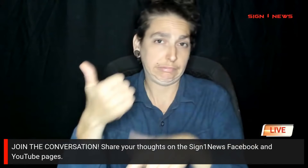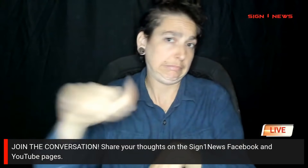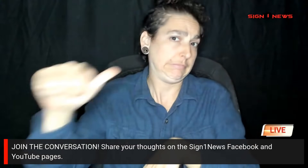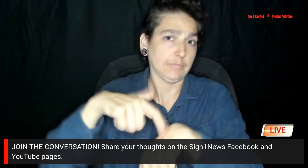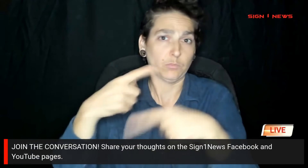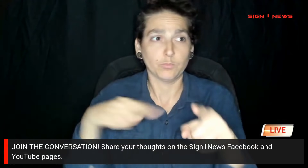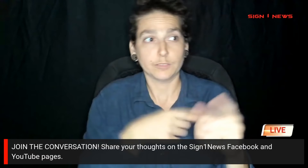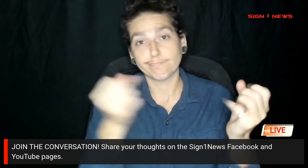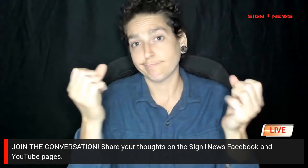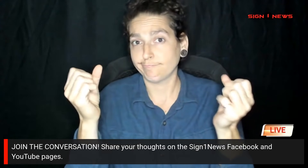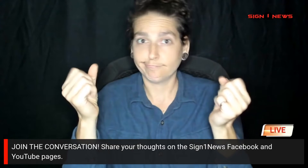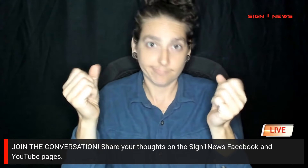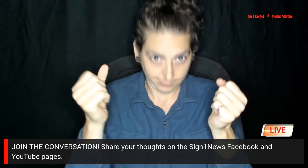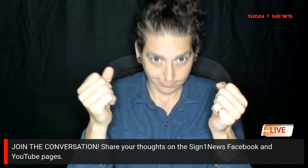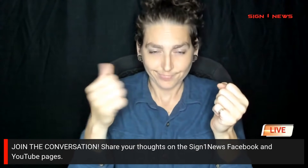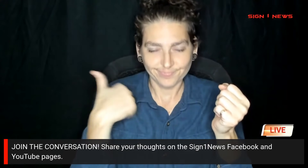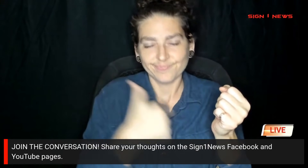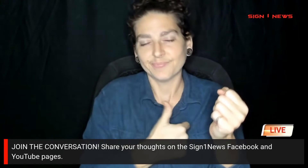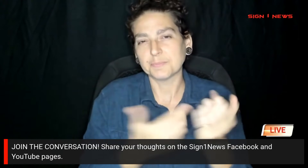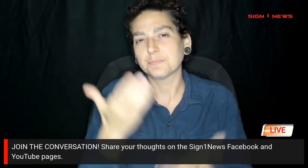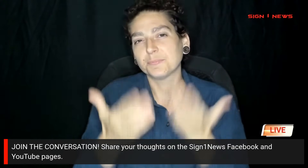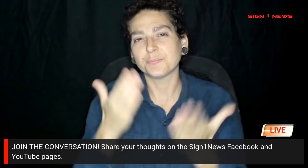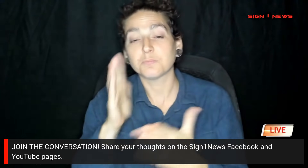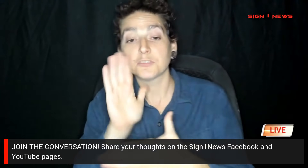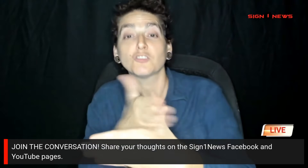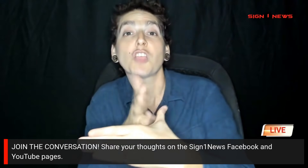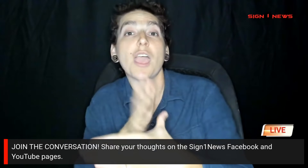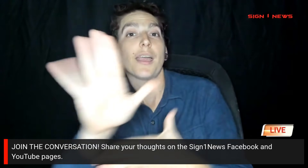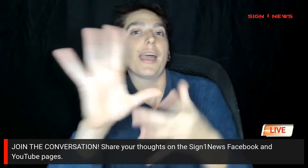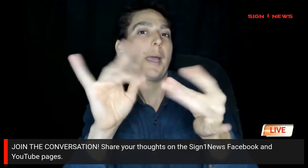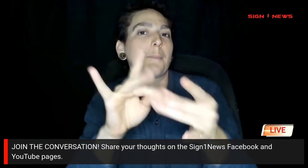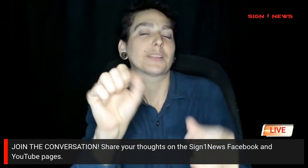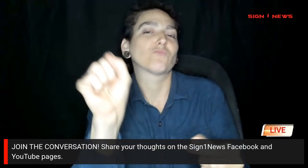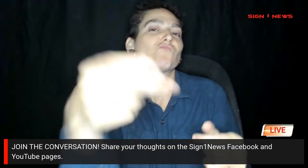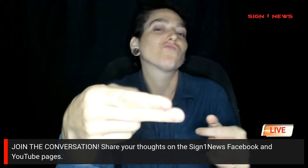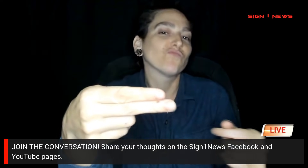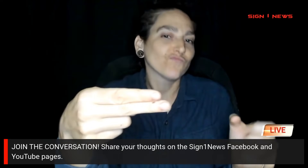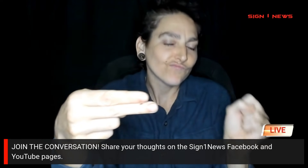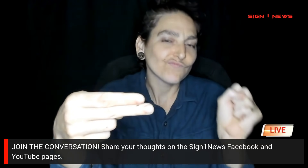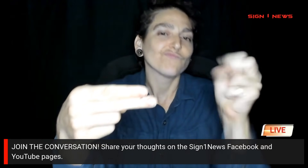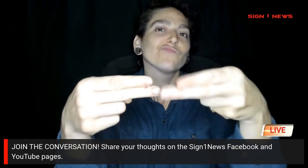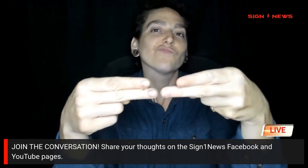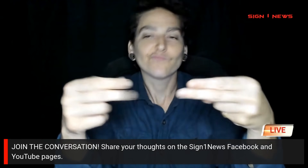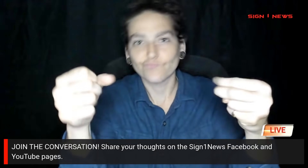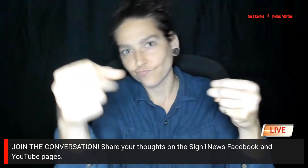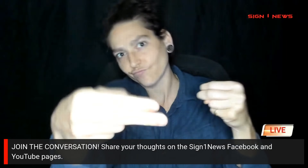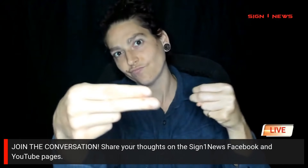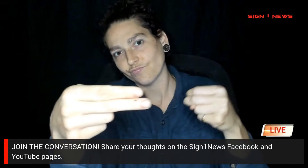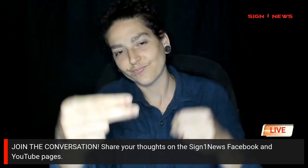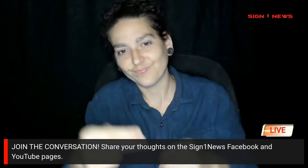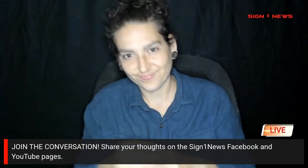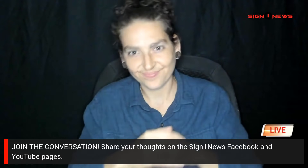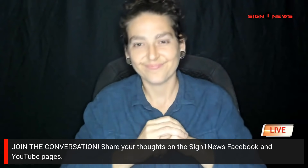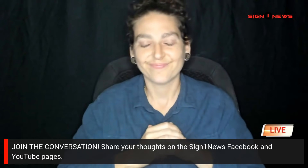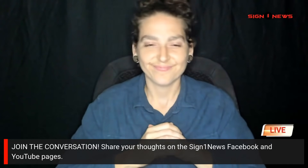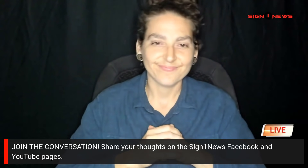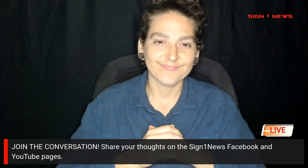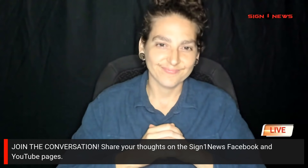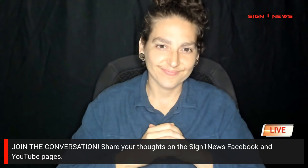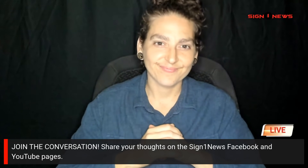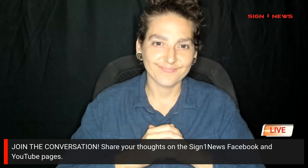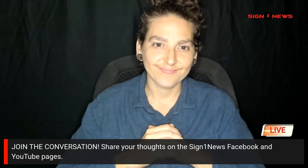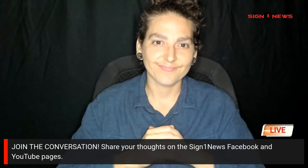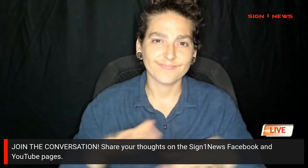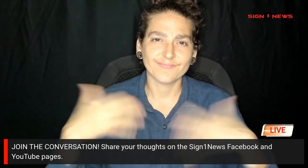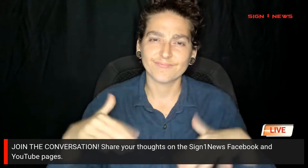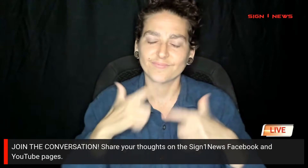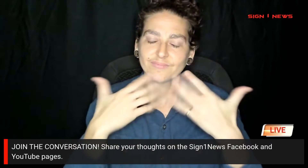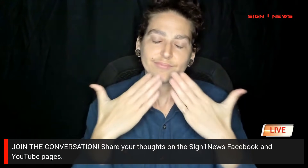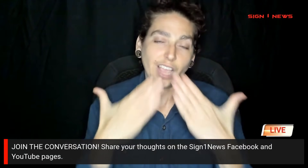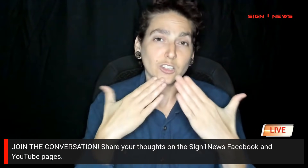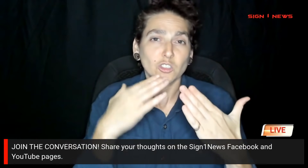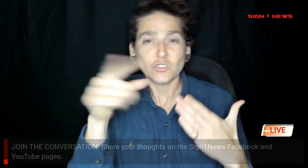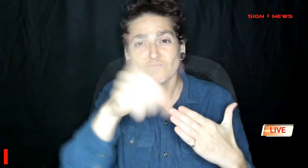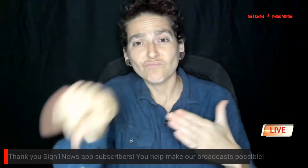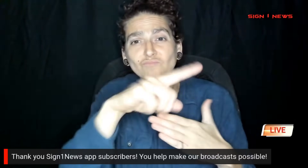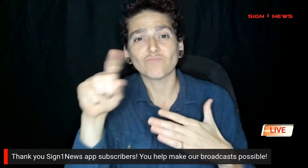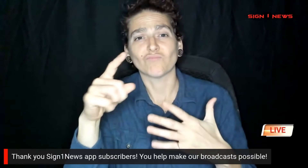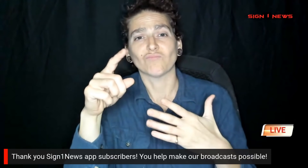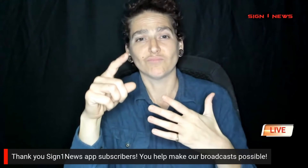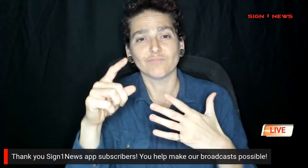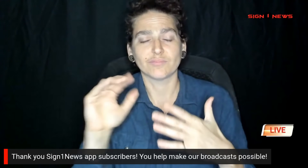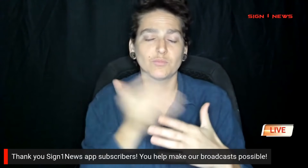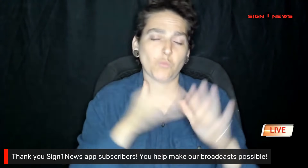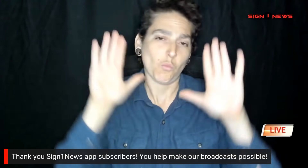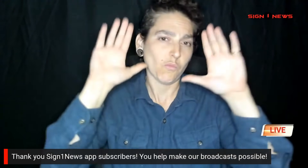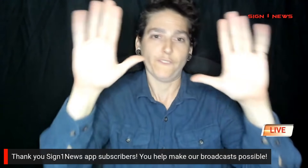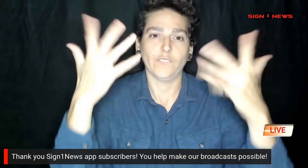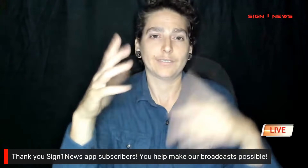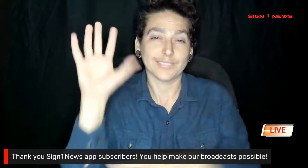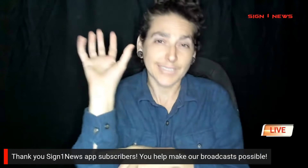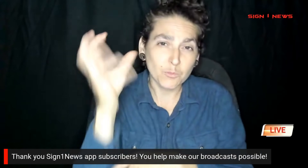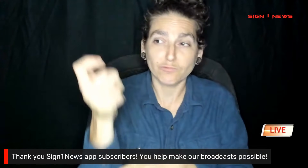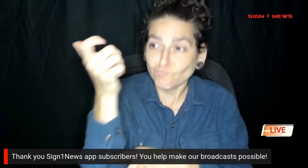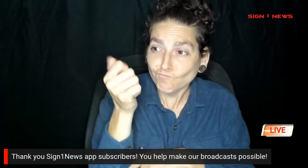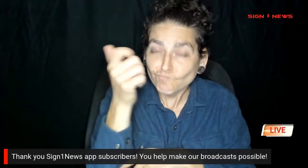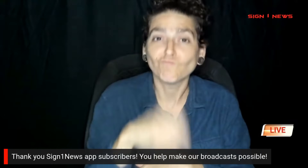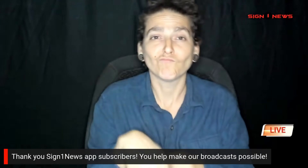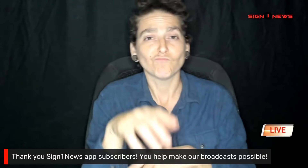live shows we might even share your comments a big thank you to our Sign1News app subscribers